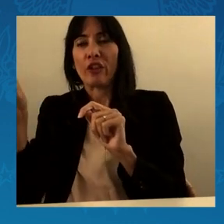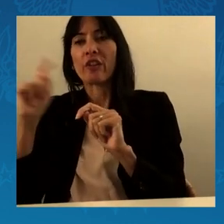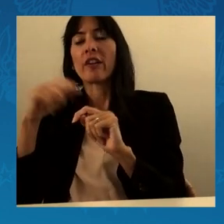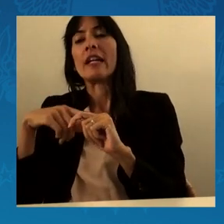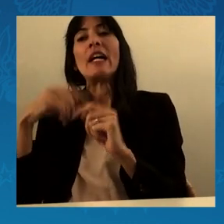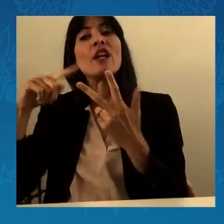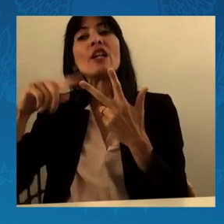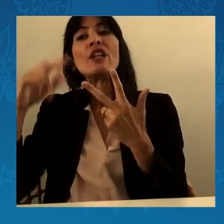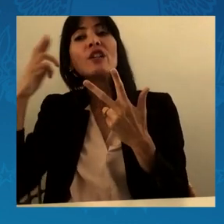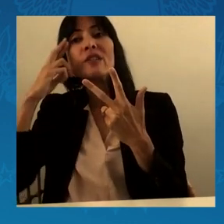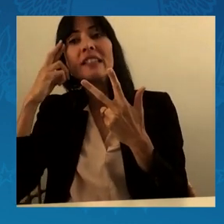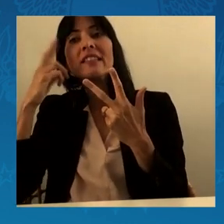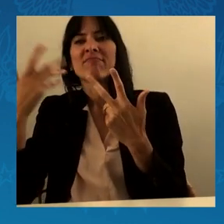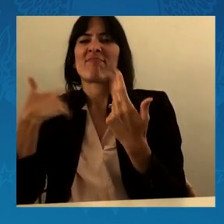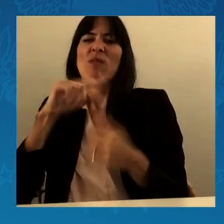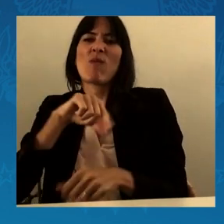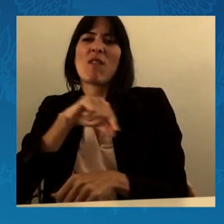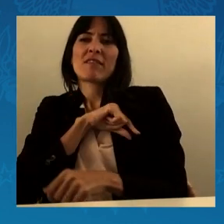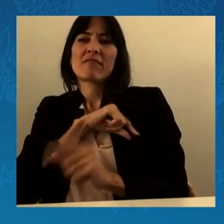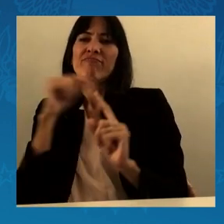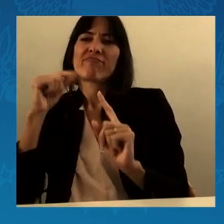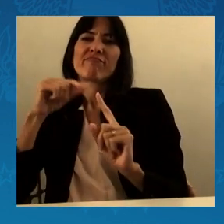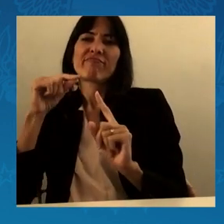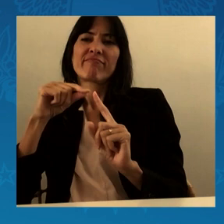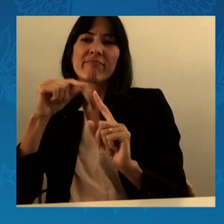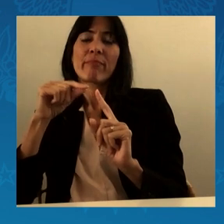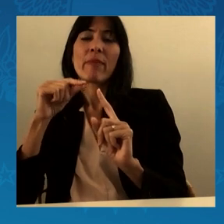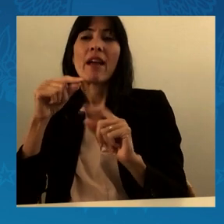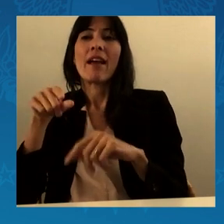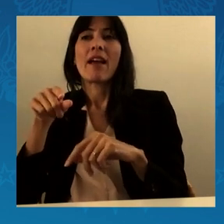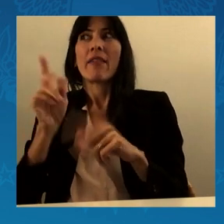the quality of not only just people that black men and women